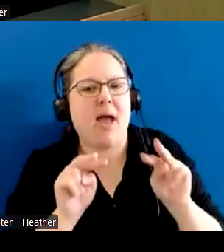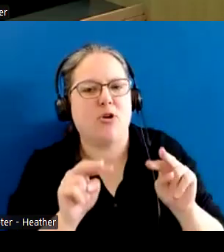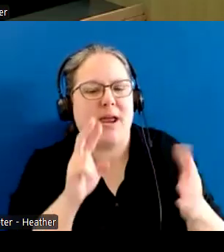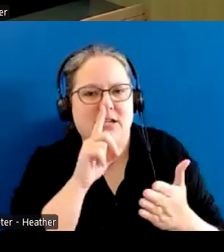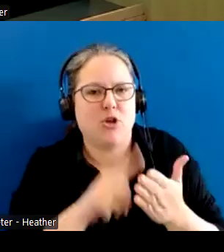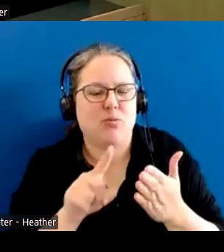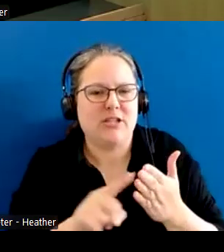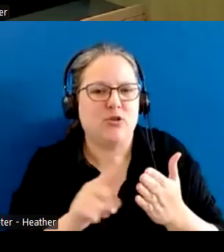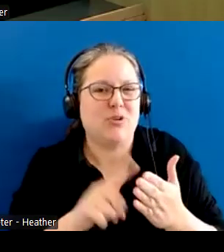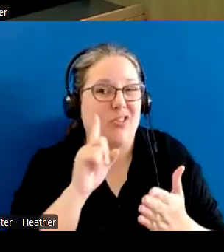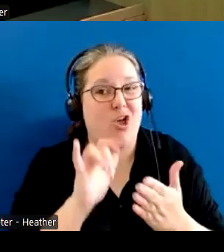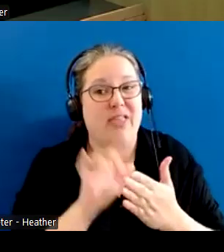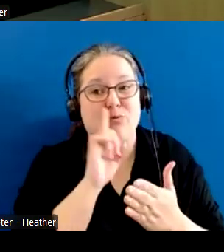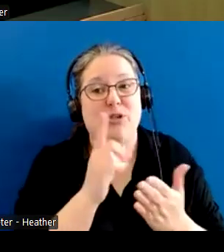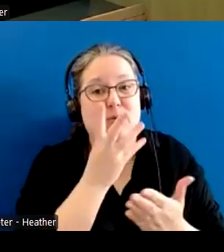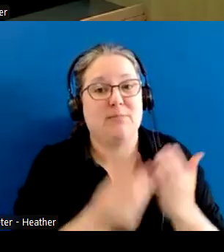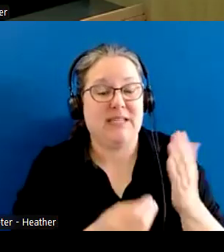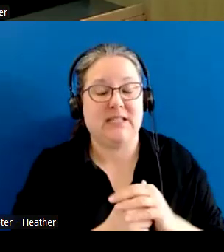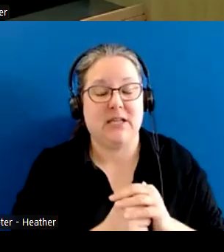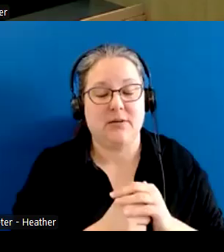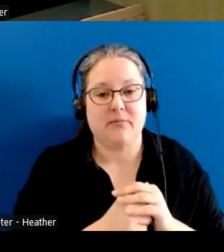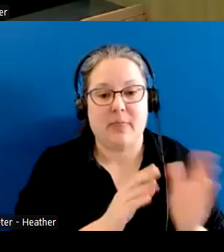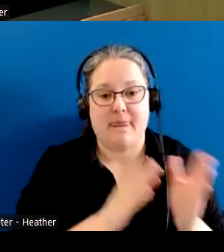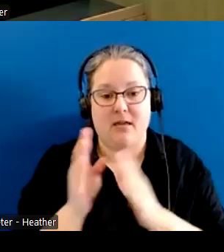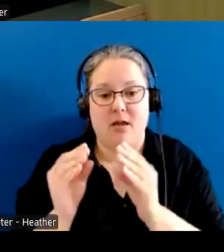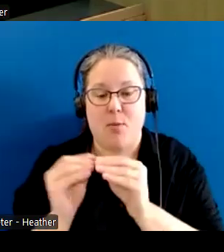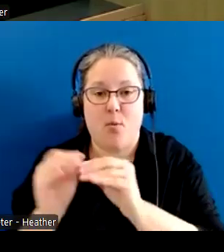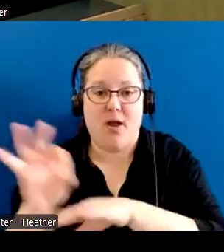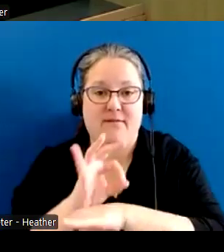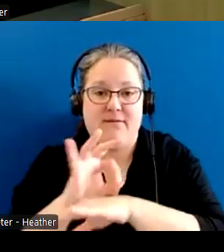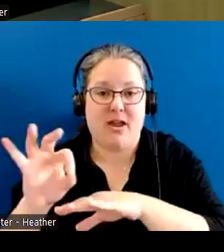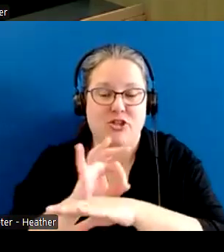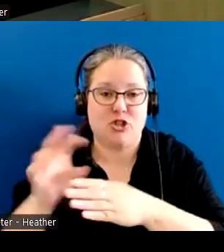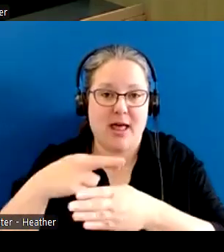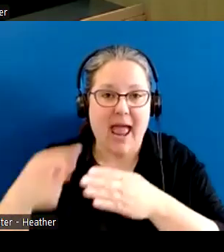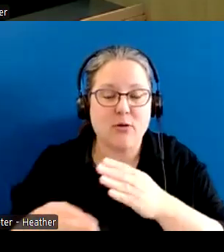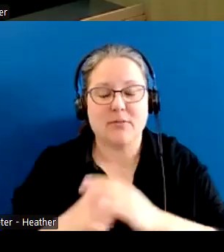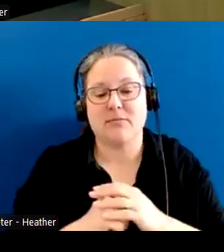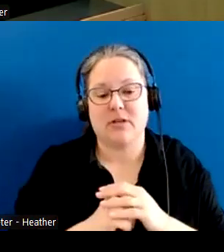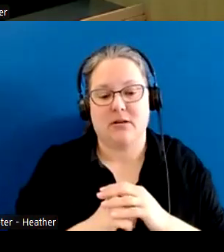They thought that was very much missing from the field. Um and more functional outcomes such as you